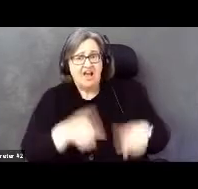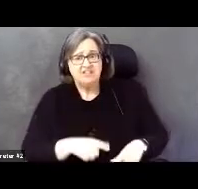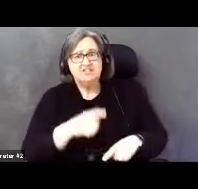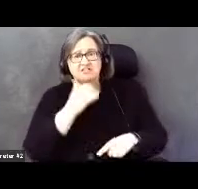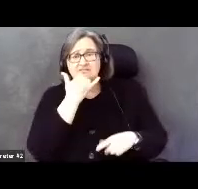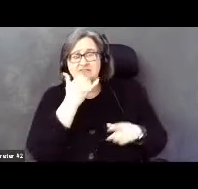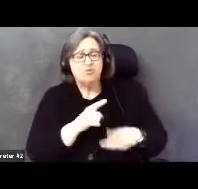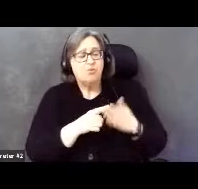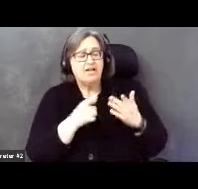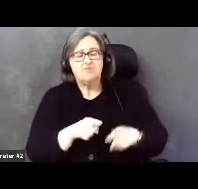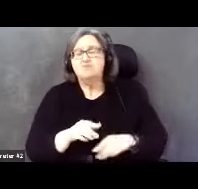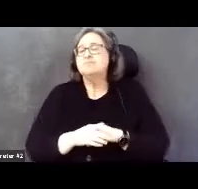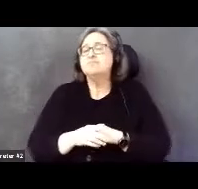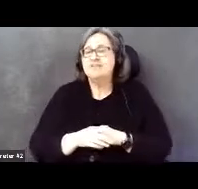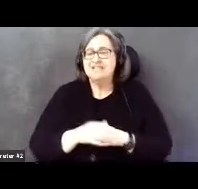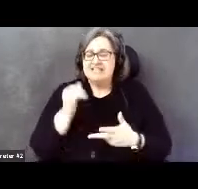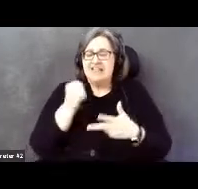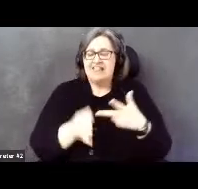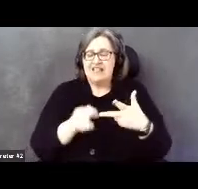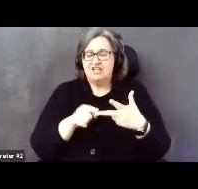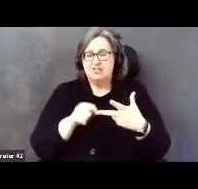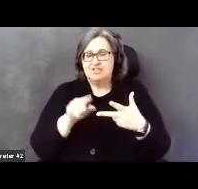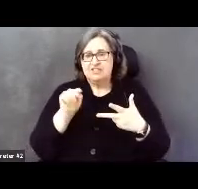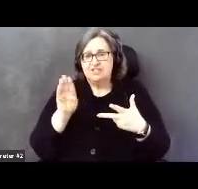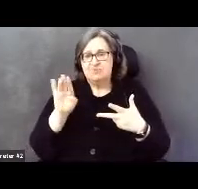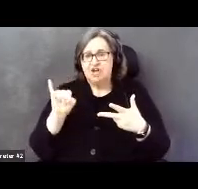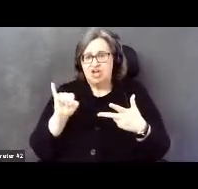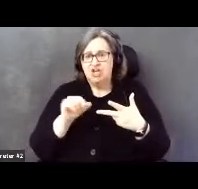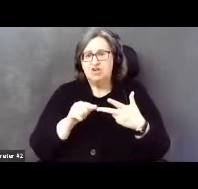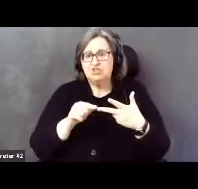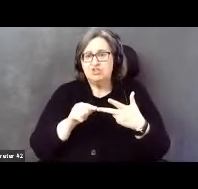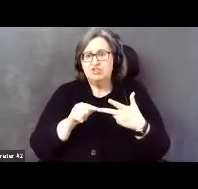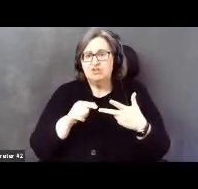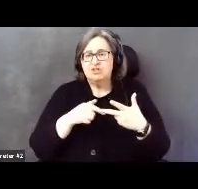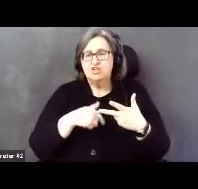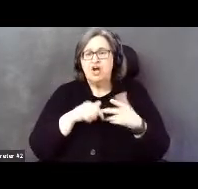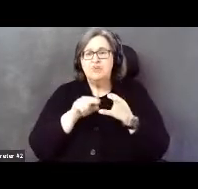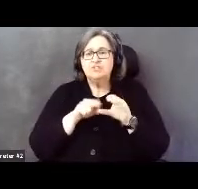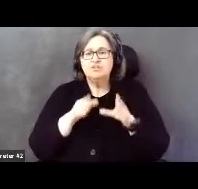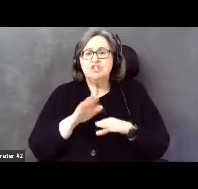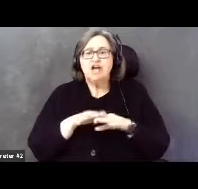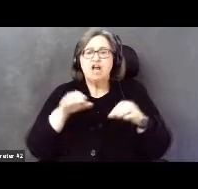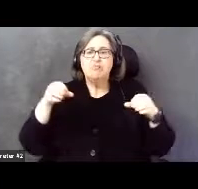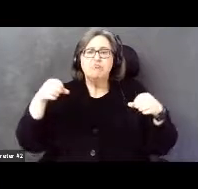Yes. The last and final traumatic brain injury I was the passenger on a motorcycle